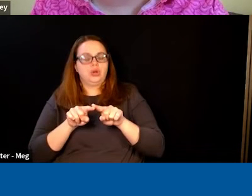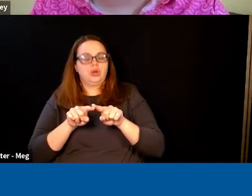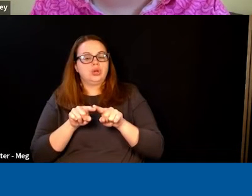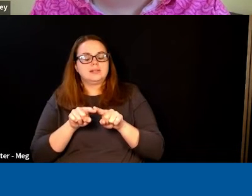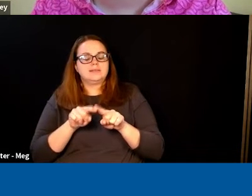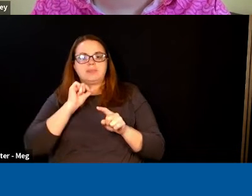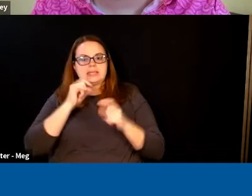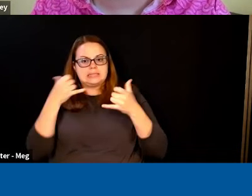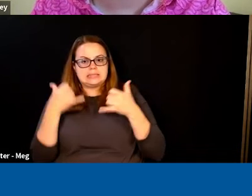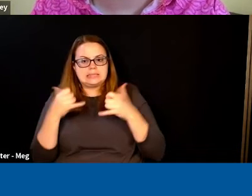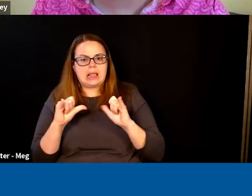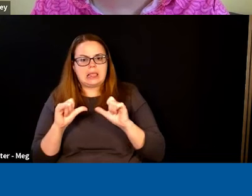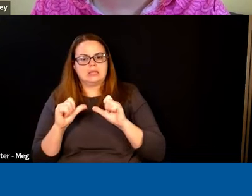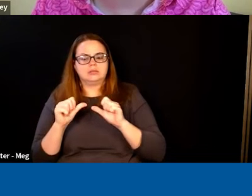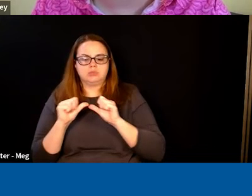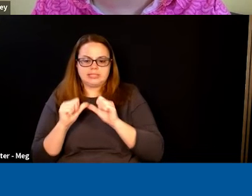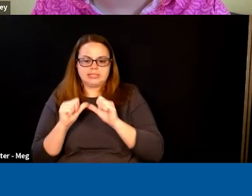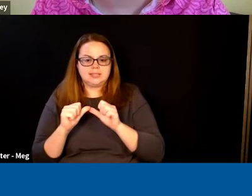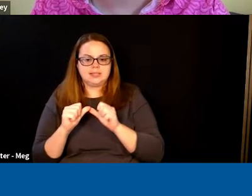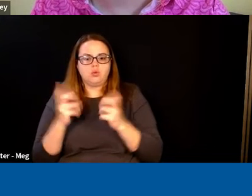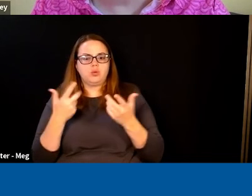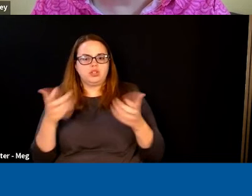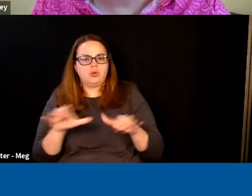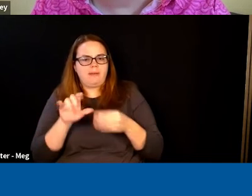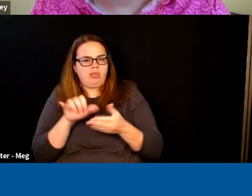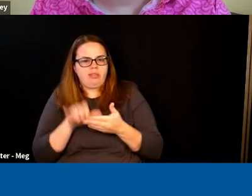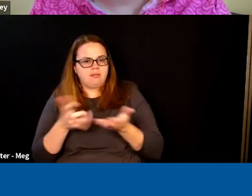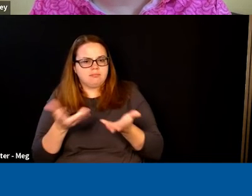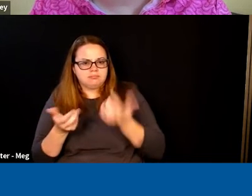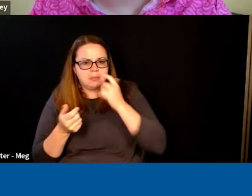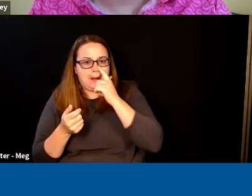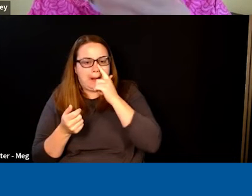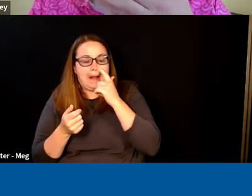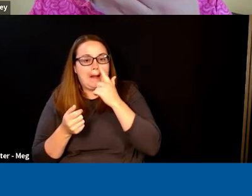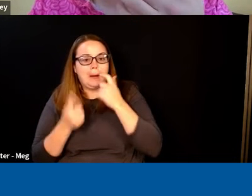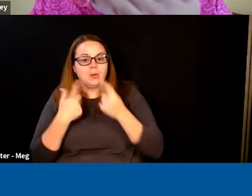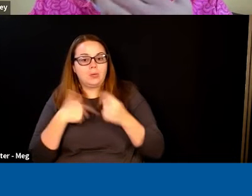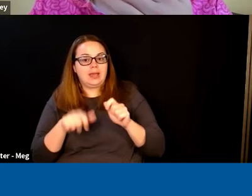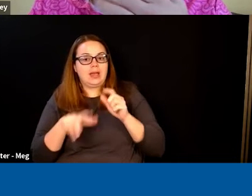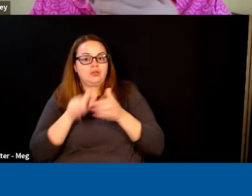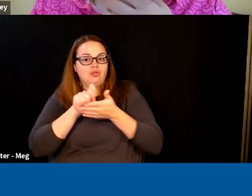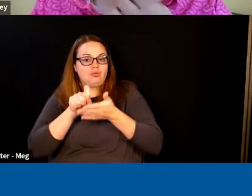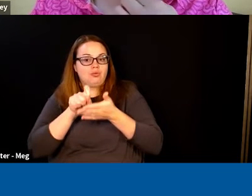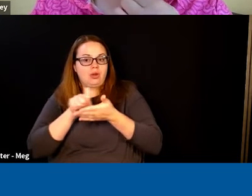is still persistent, so what do we do about that? So we can write a forced colors mode